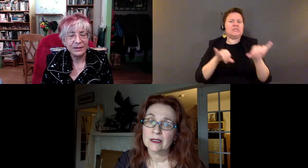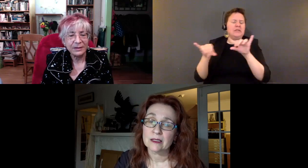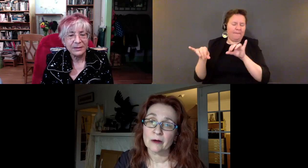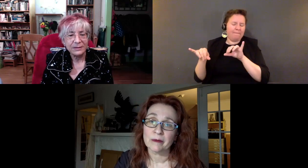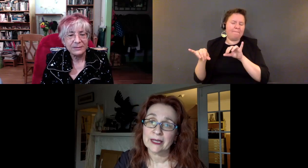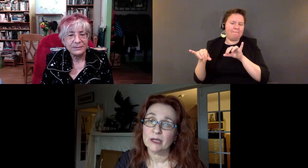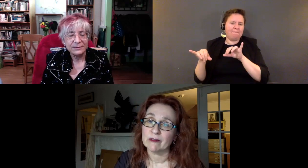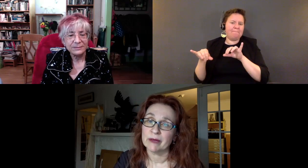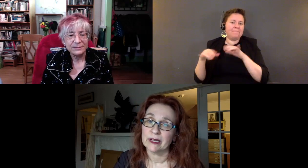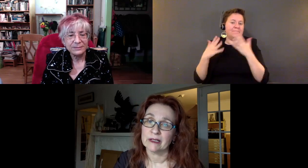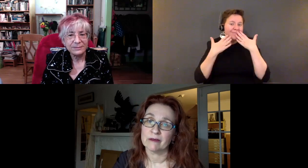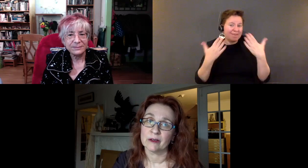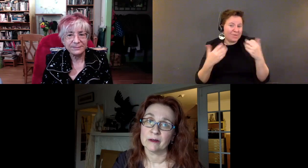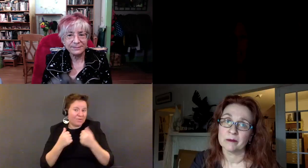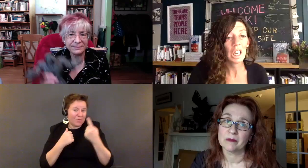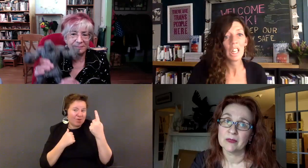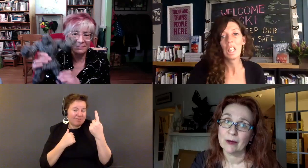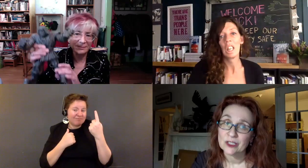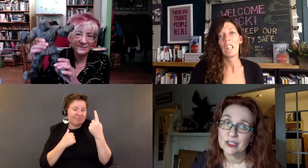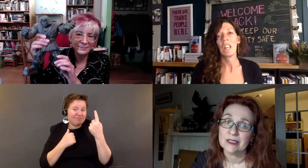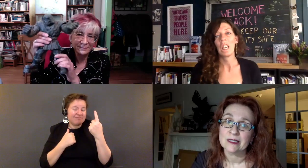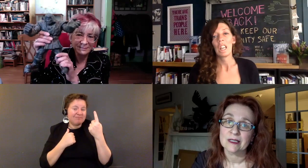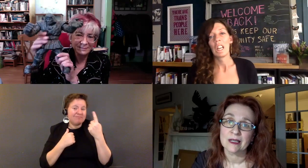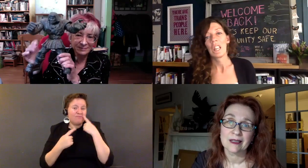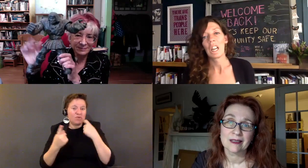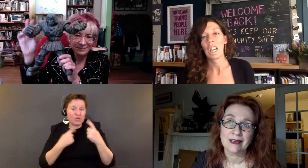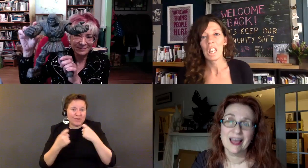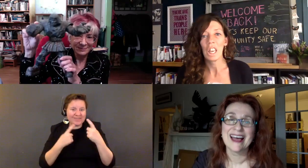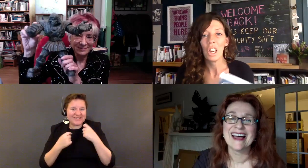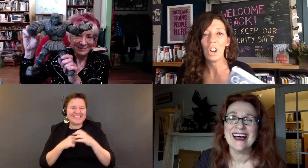so thank you everybody for the questions